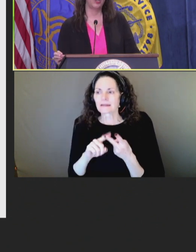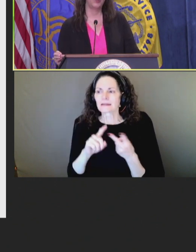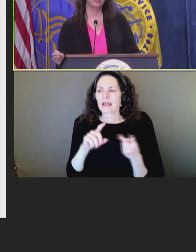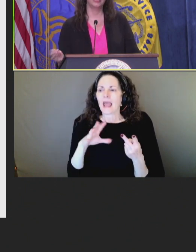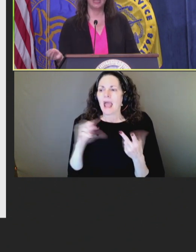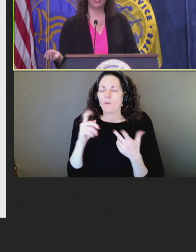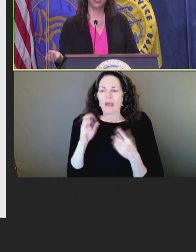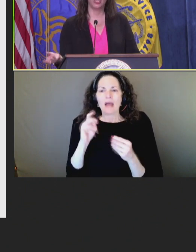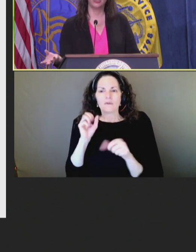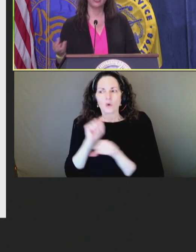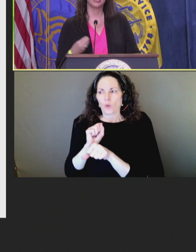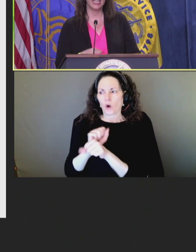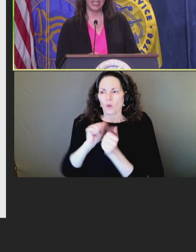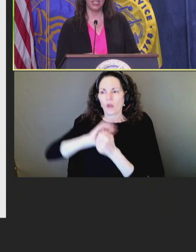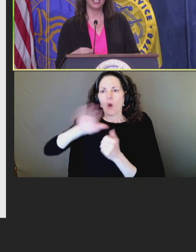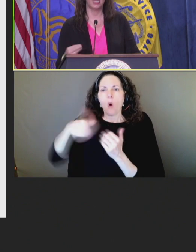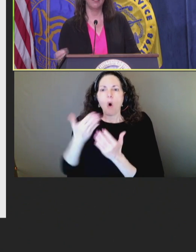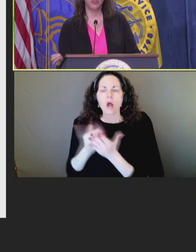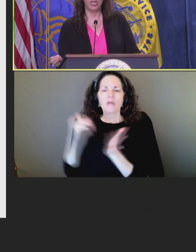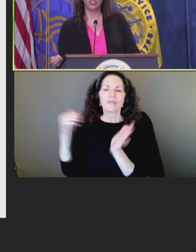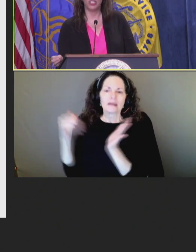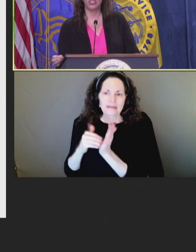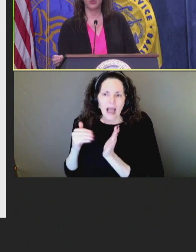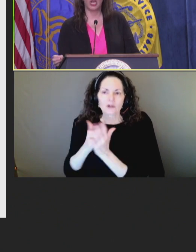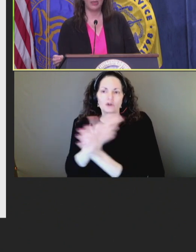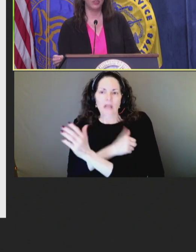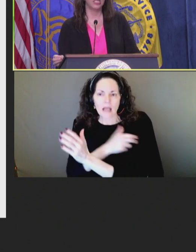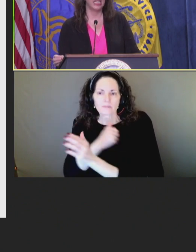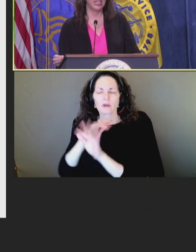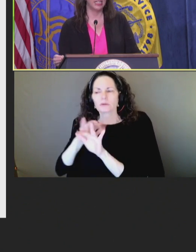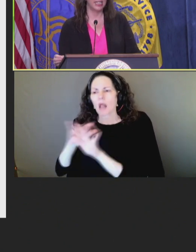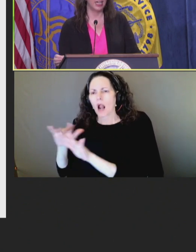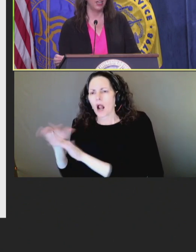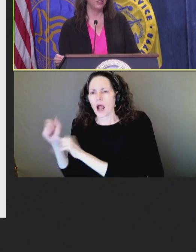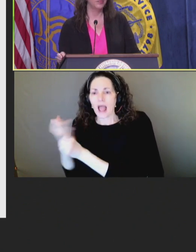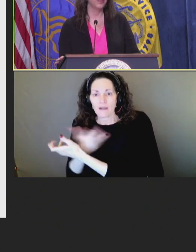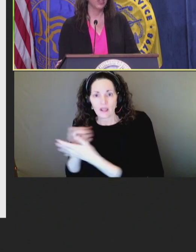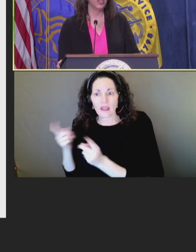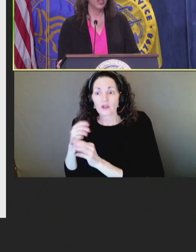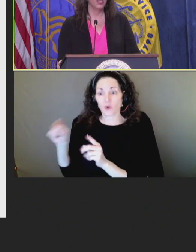with to make sure that they're sending us that information, so we're able to get that data.